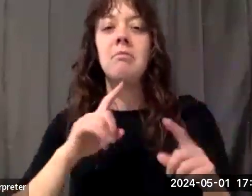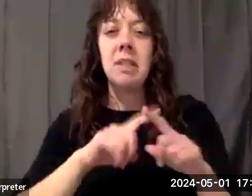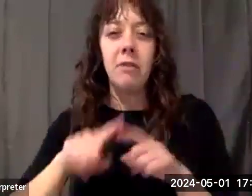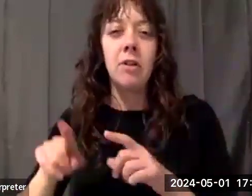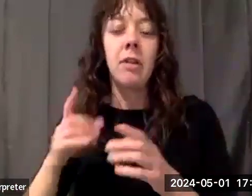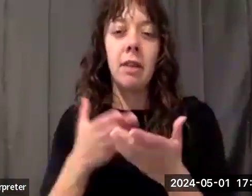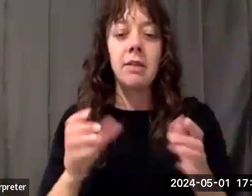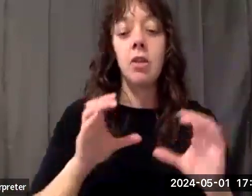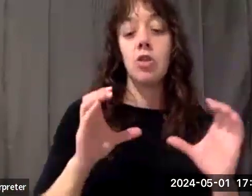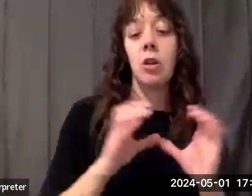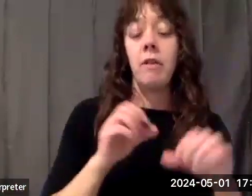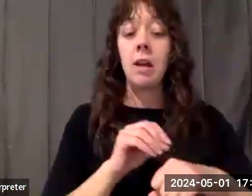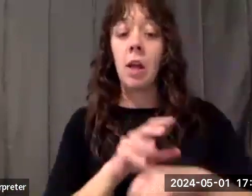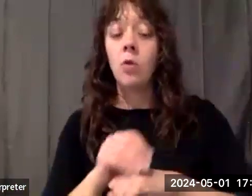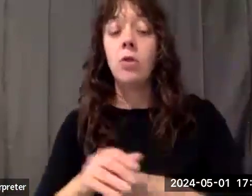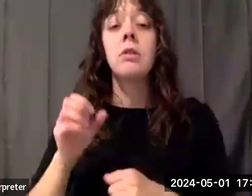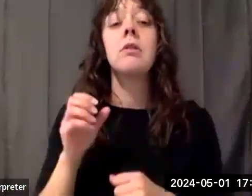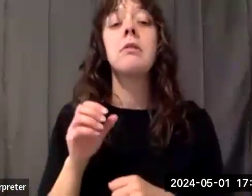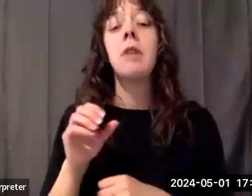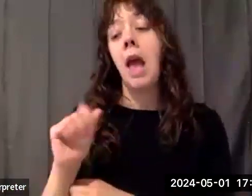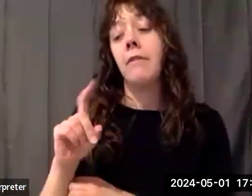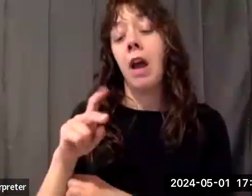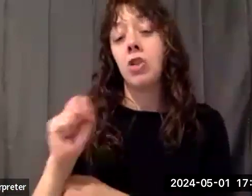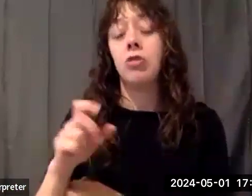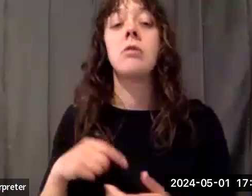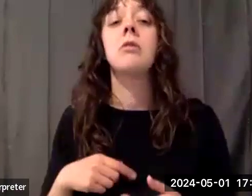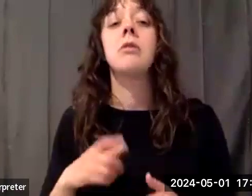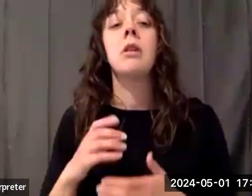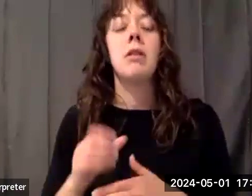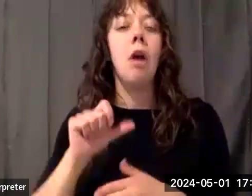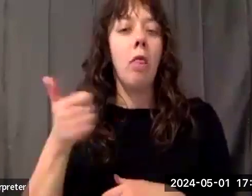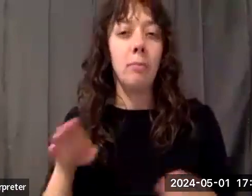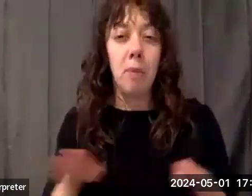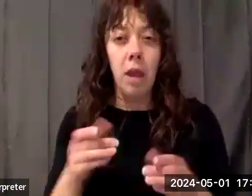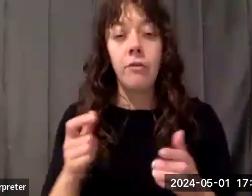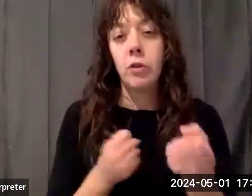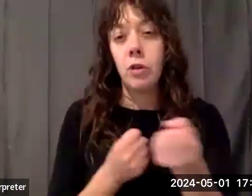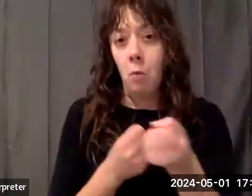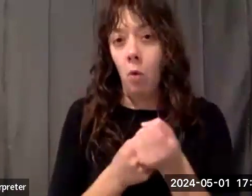and advisors, and the Future Credentials, behavioral Health support specialists, and our peer support credentials.